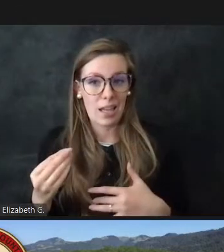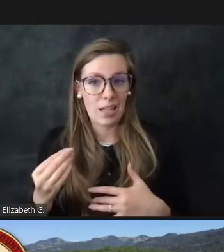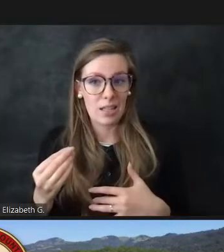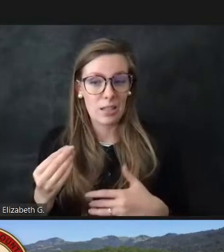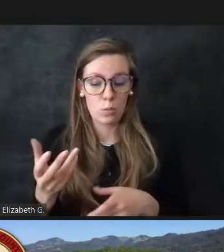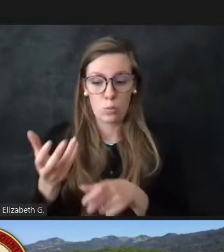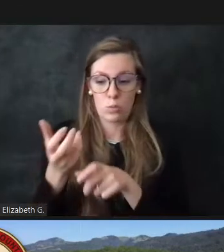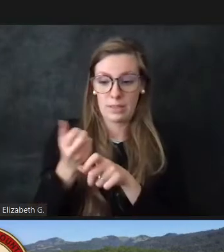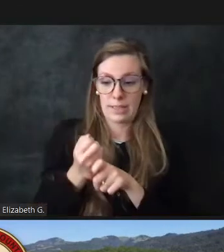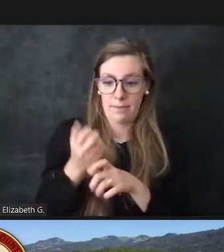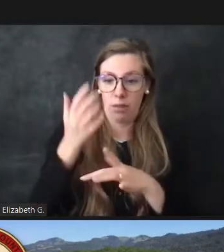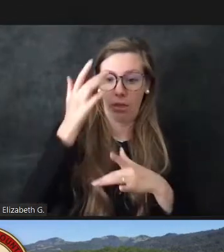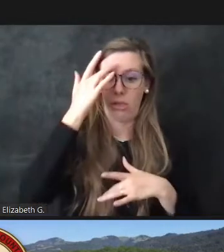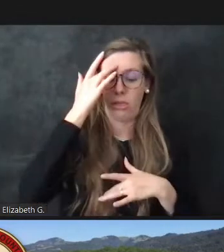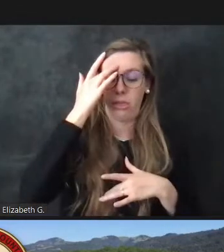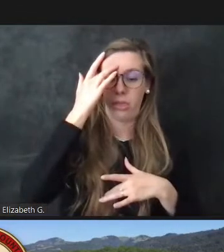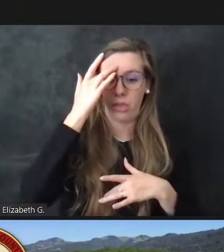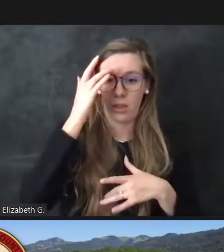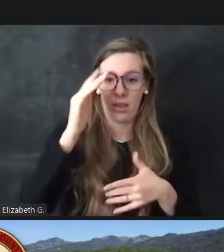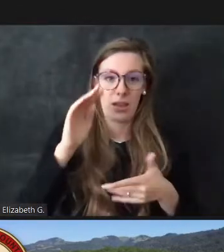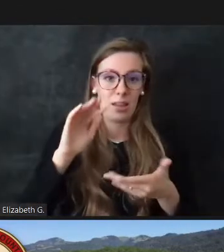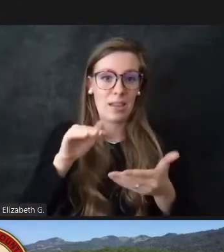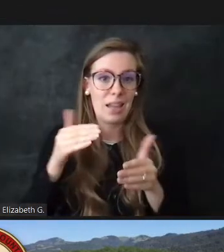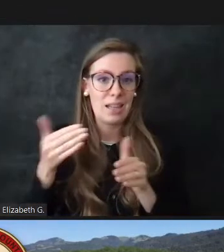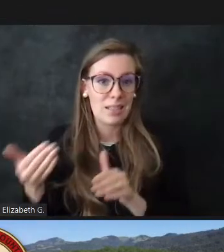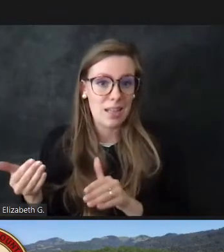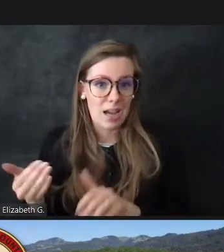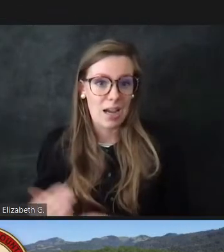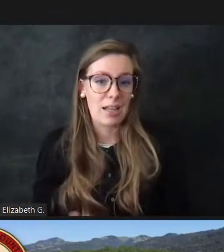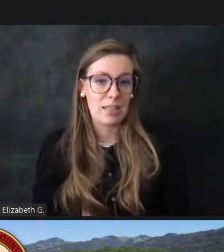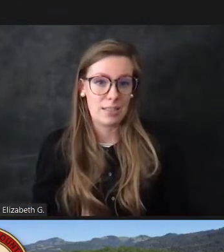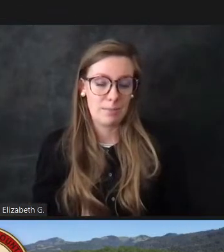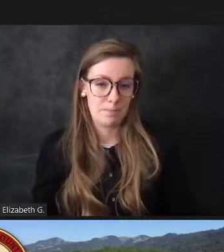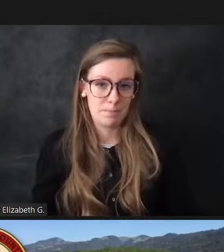the virus and that in our hospitals.